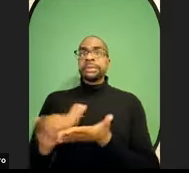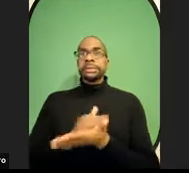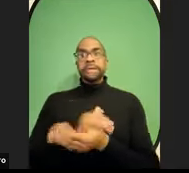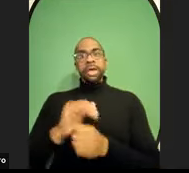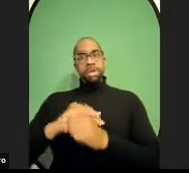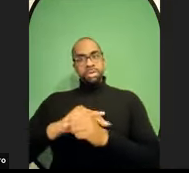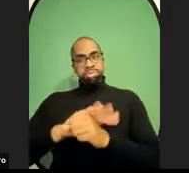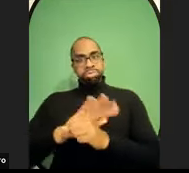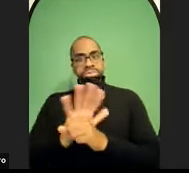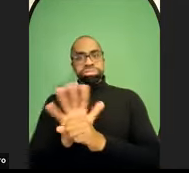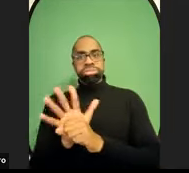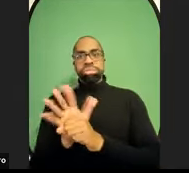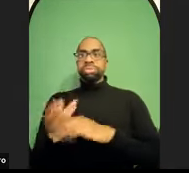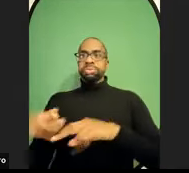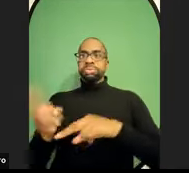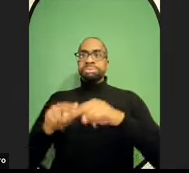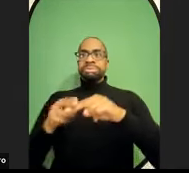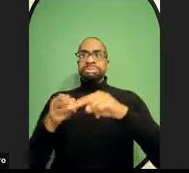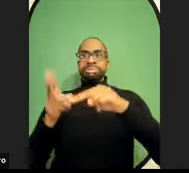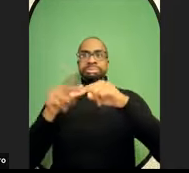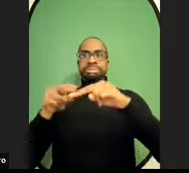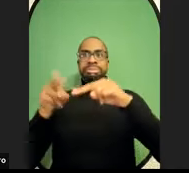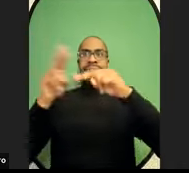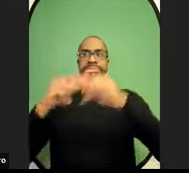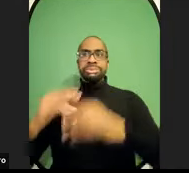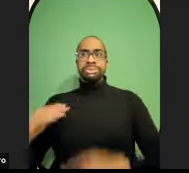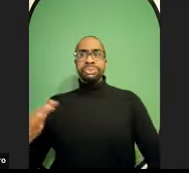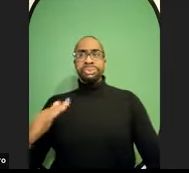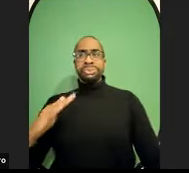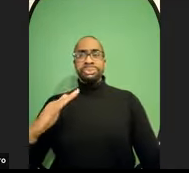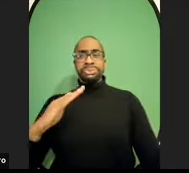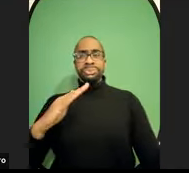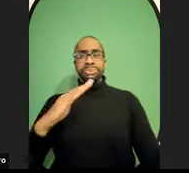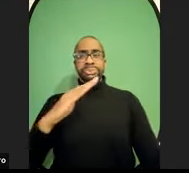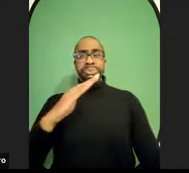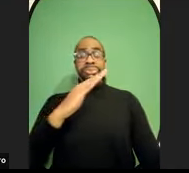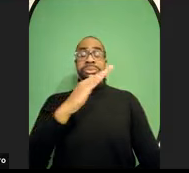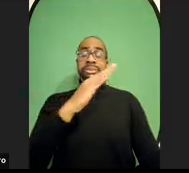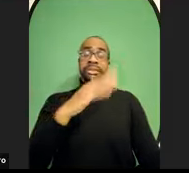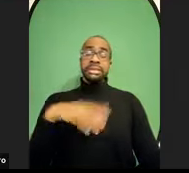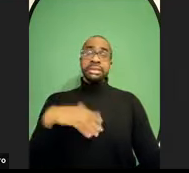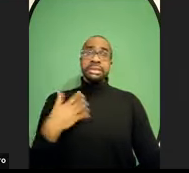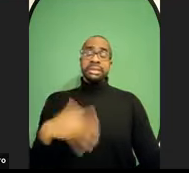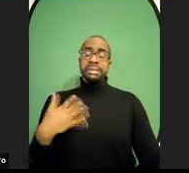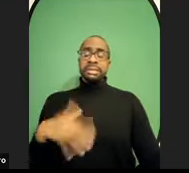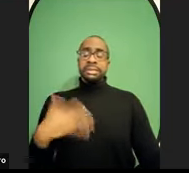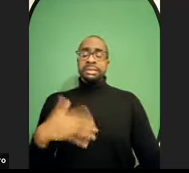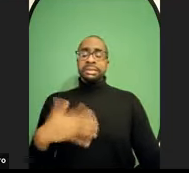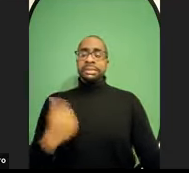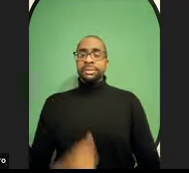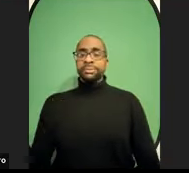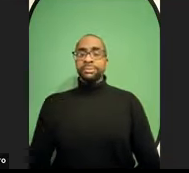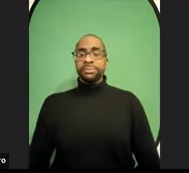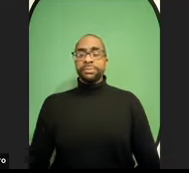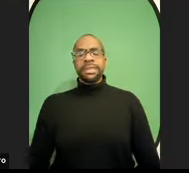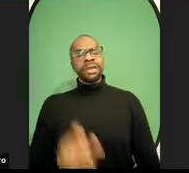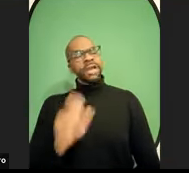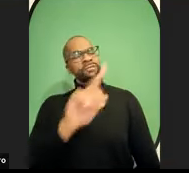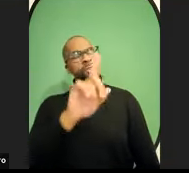we actually we actually have surges going we actually have surges going on the cases are going up so Joe the cases are going up so Just have every level of protection that you can. say that brings